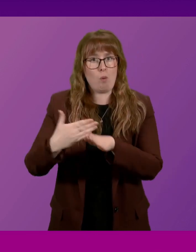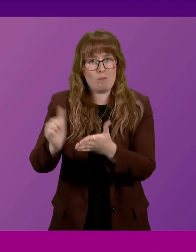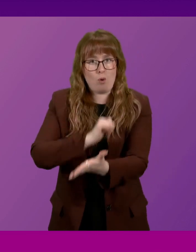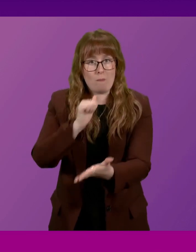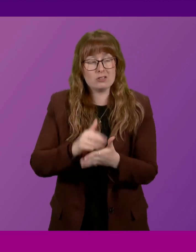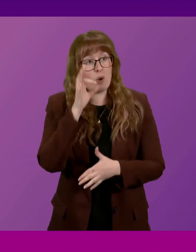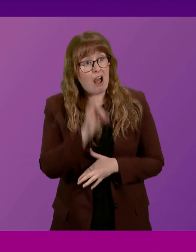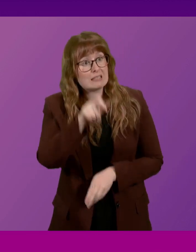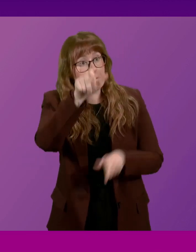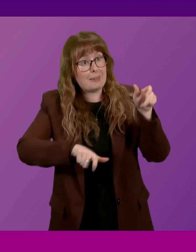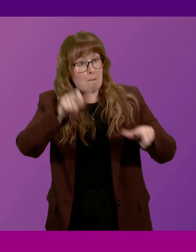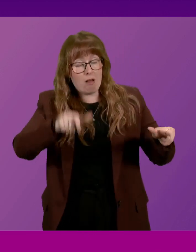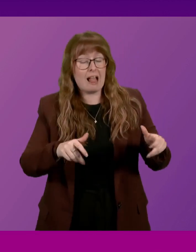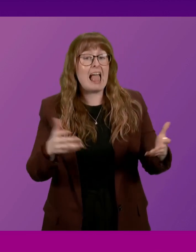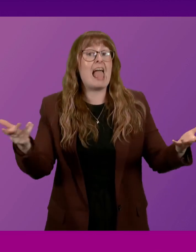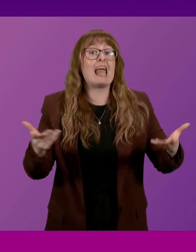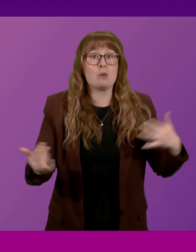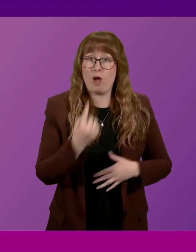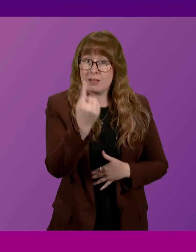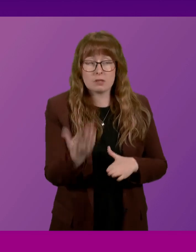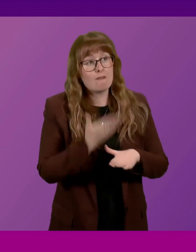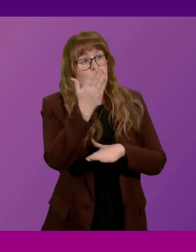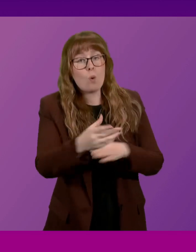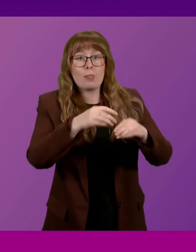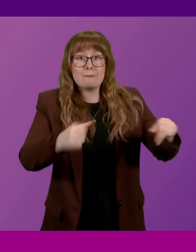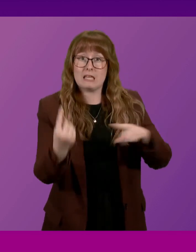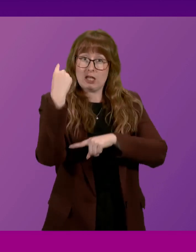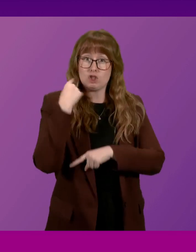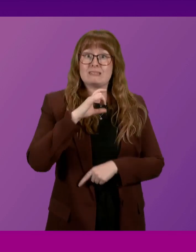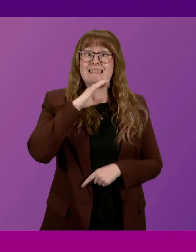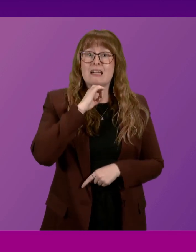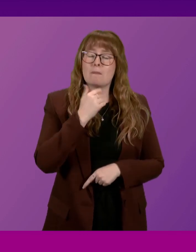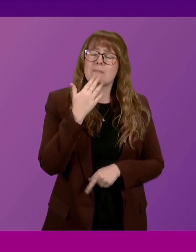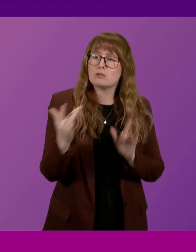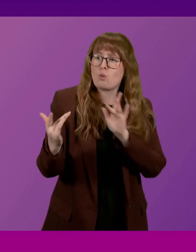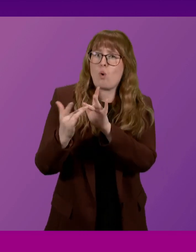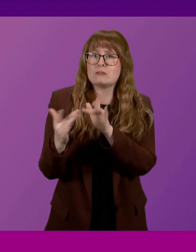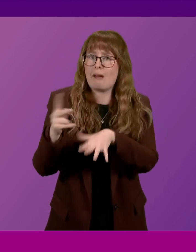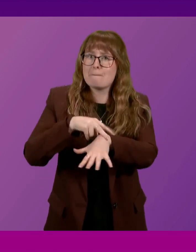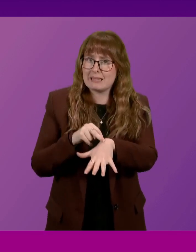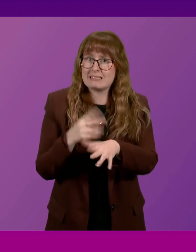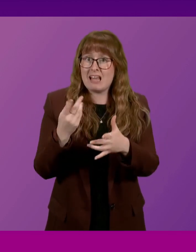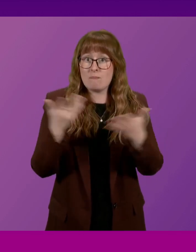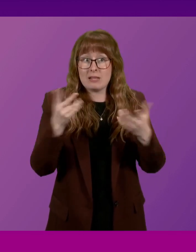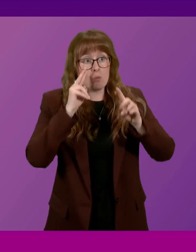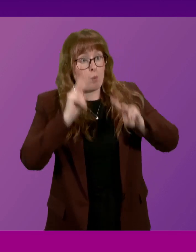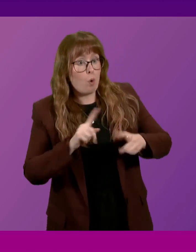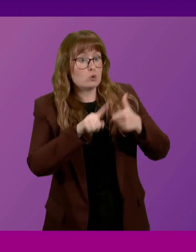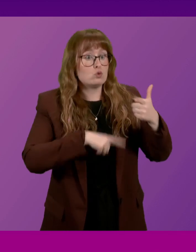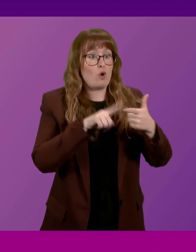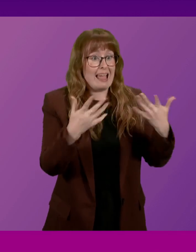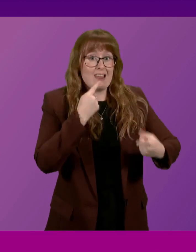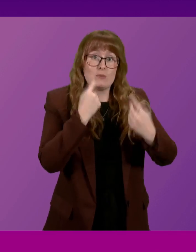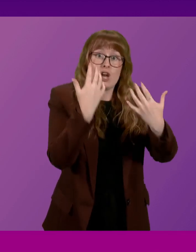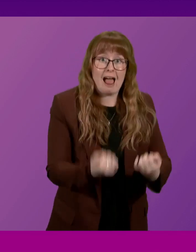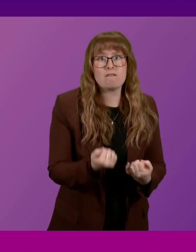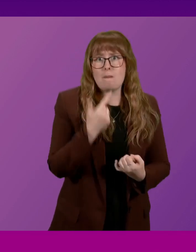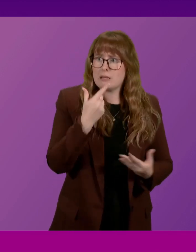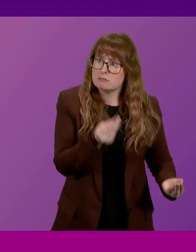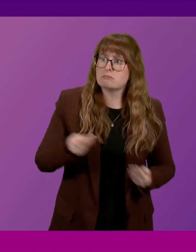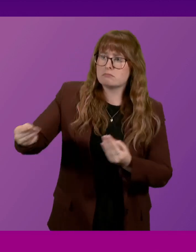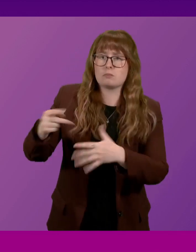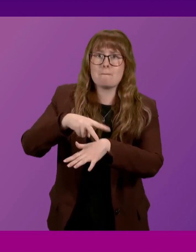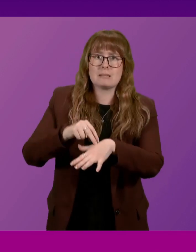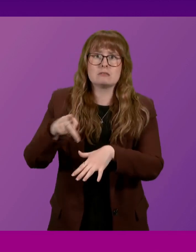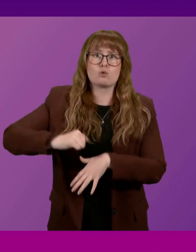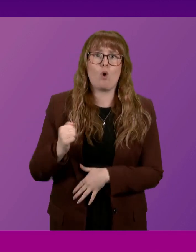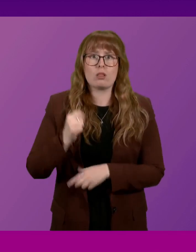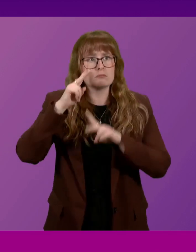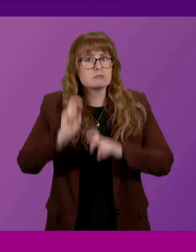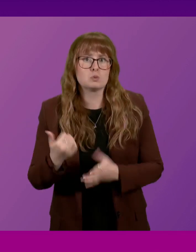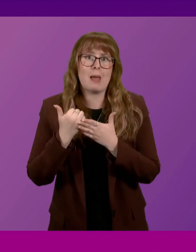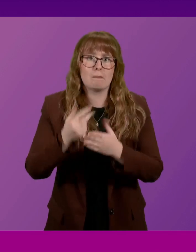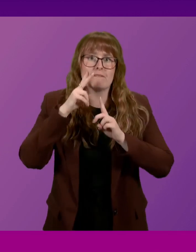to the investigation, including anyone who was at Irvine beach on Saturday, to contact the police.